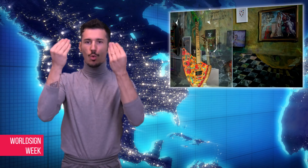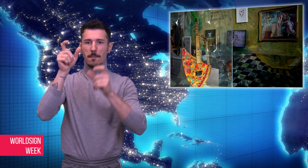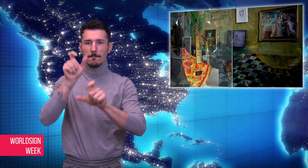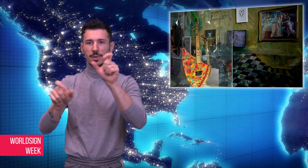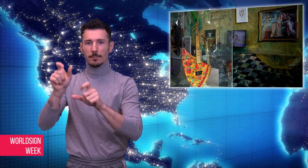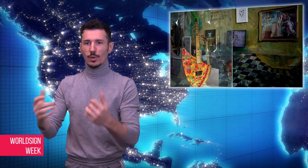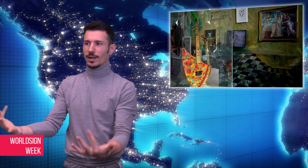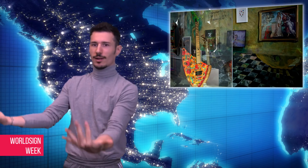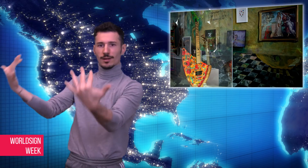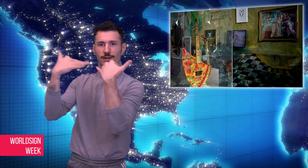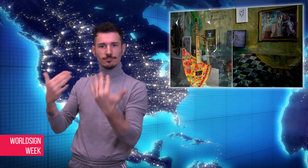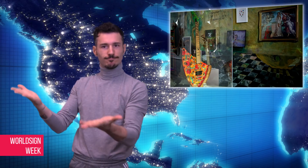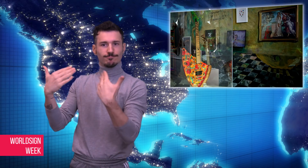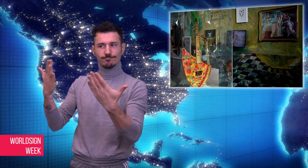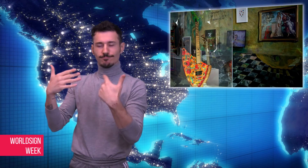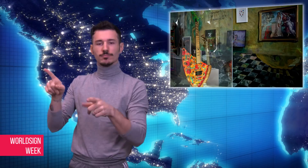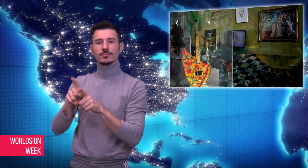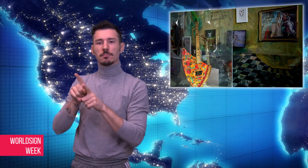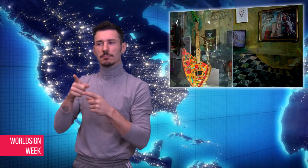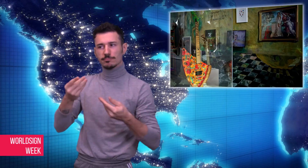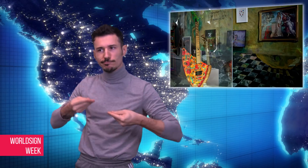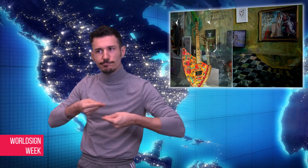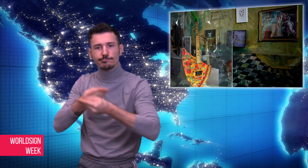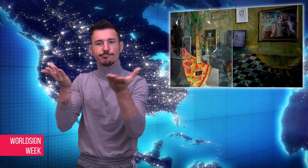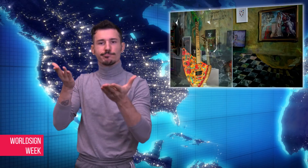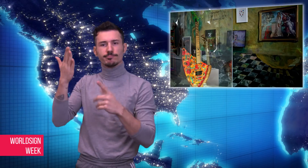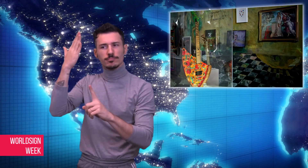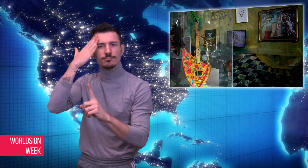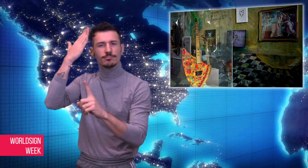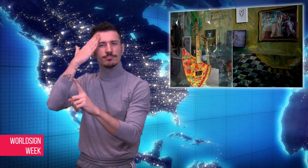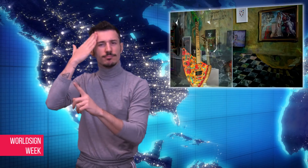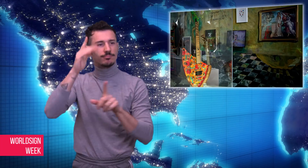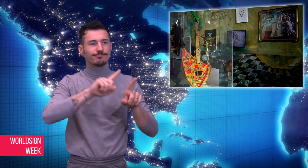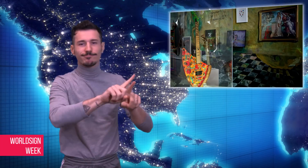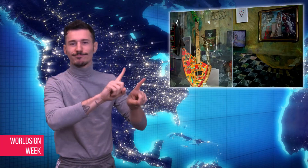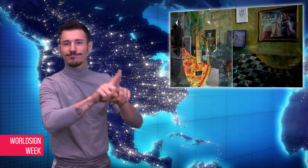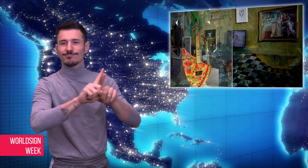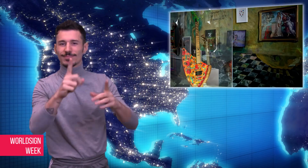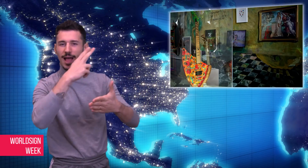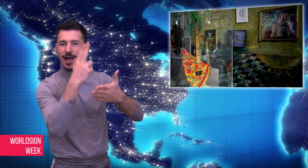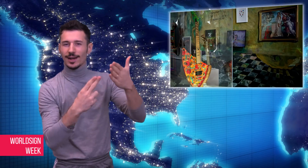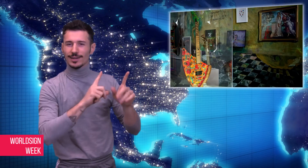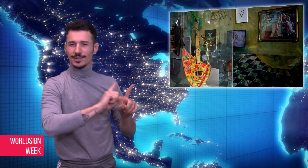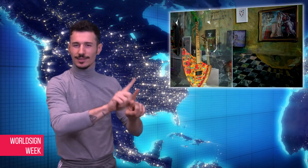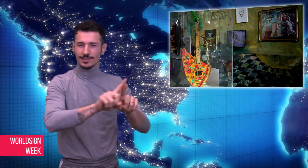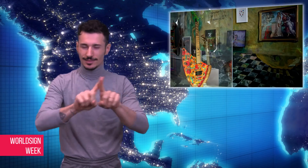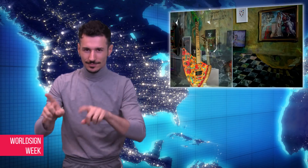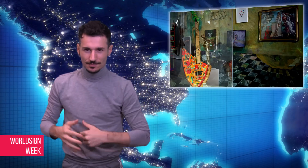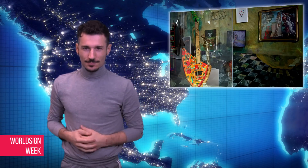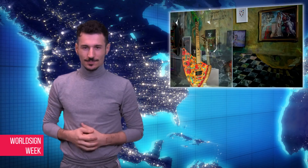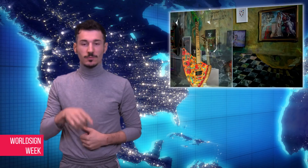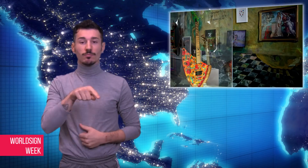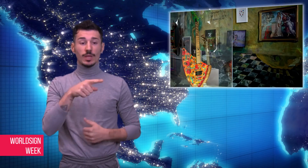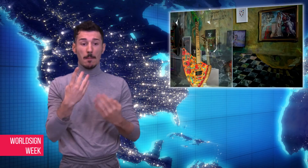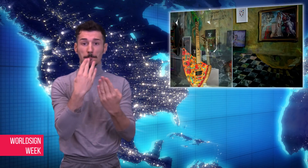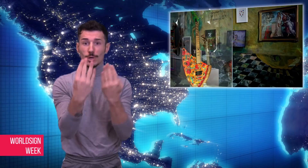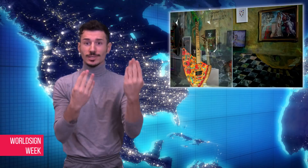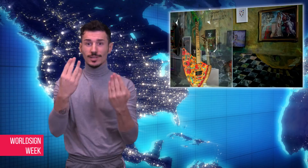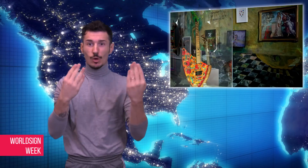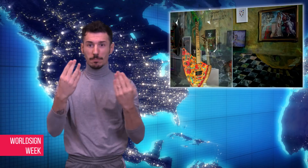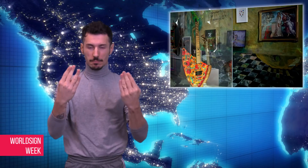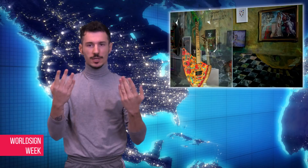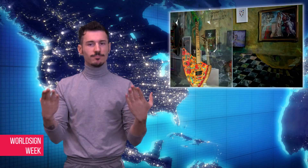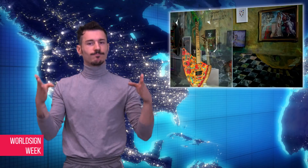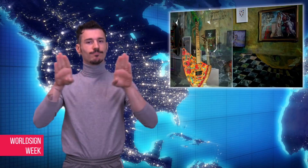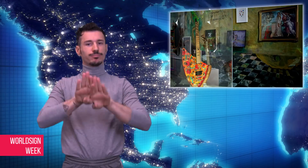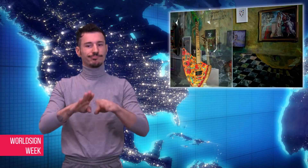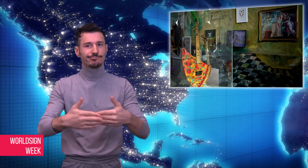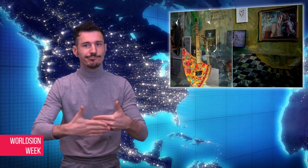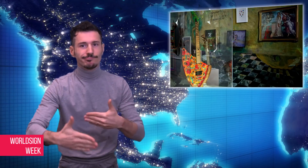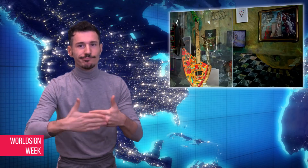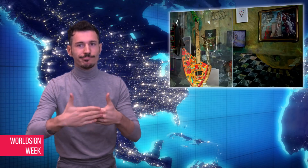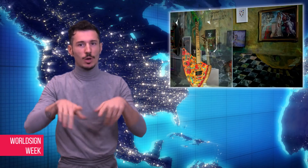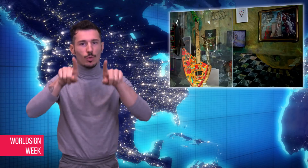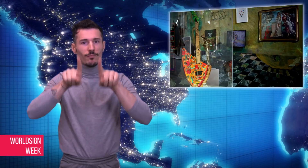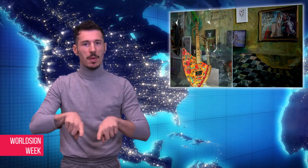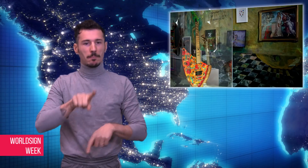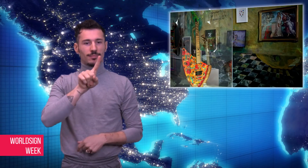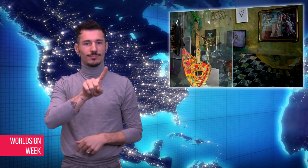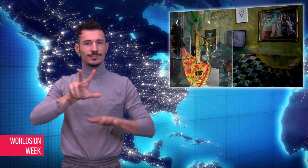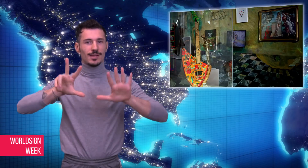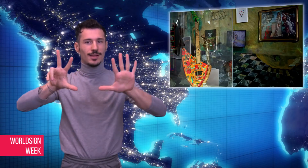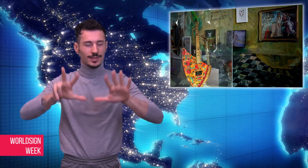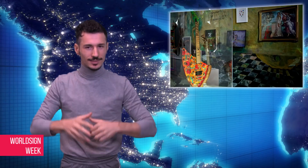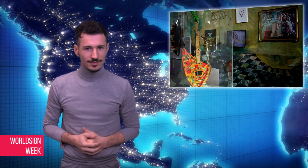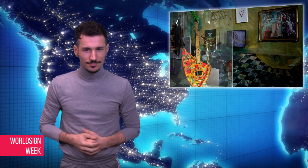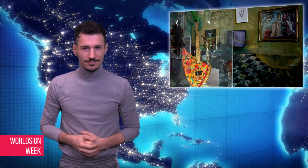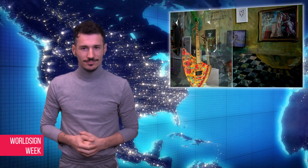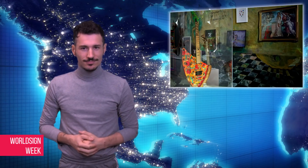giving them an education, museum closes November 18th.